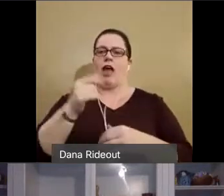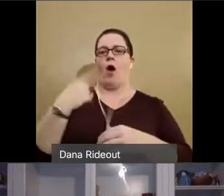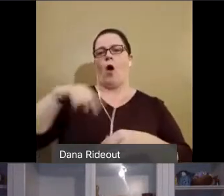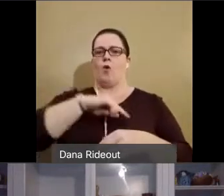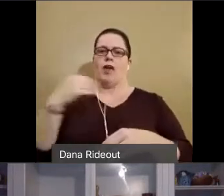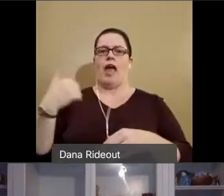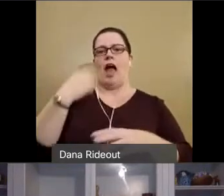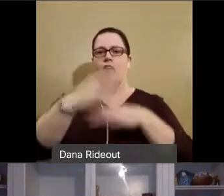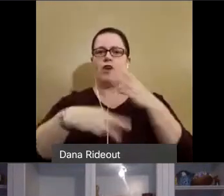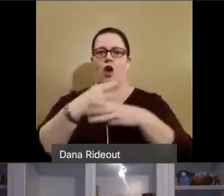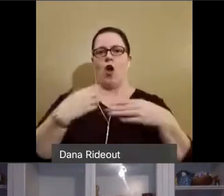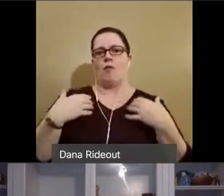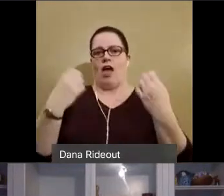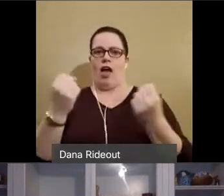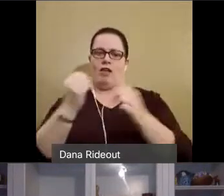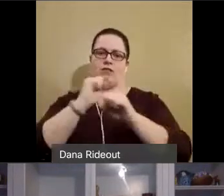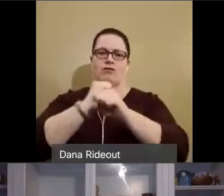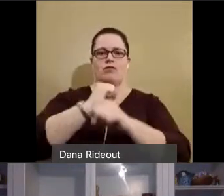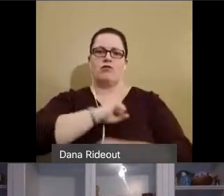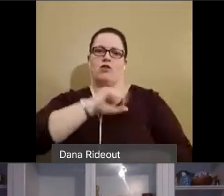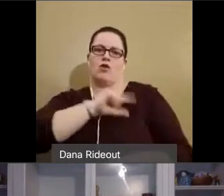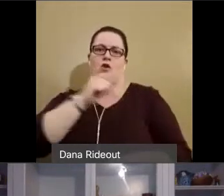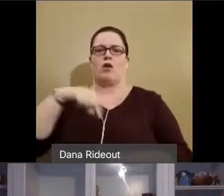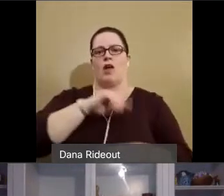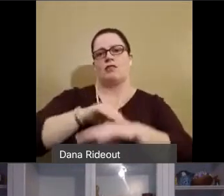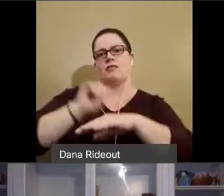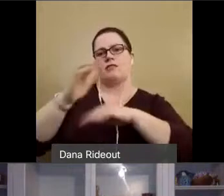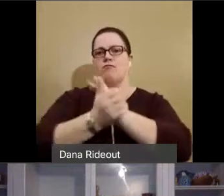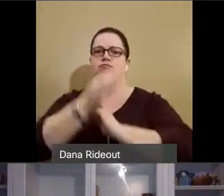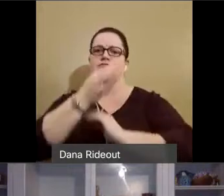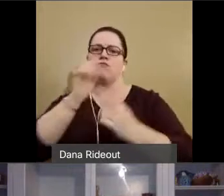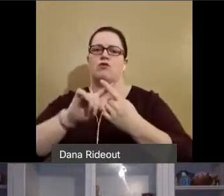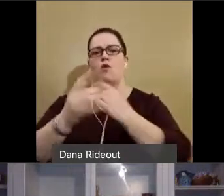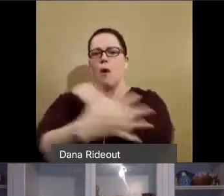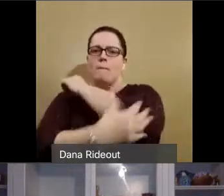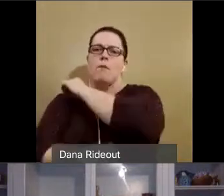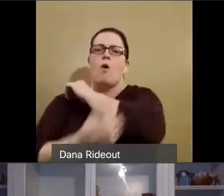We send experts to these low middle income countries. We tell people how to do it. We've got this covered.